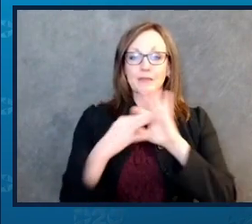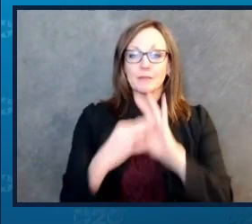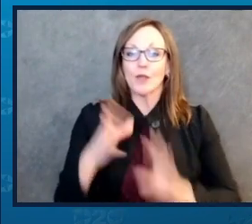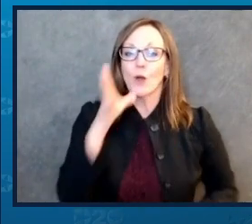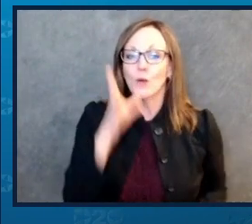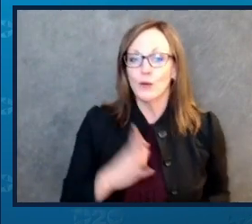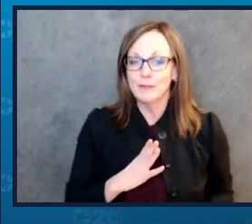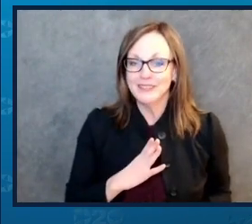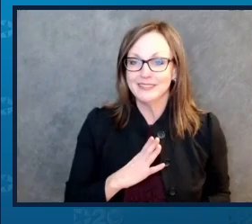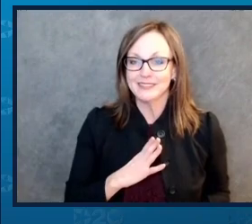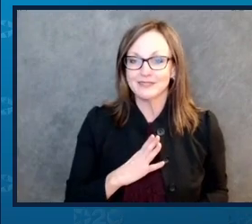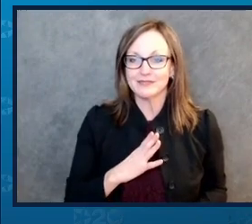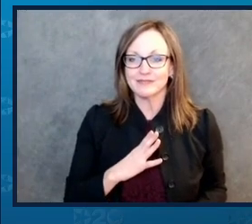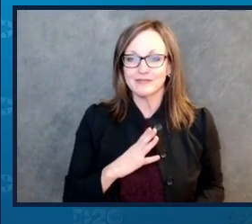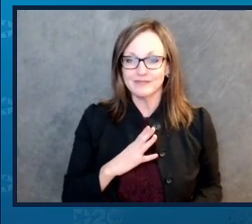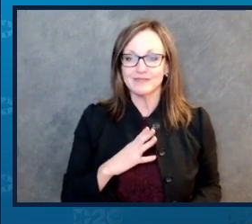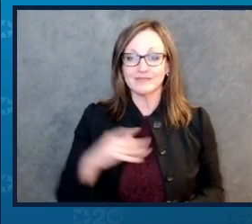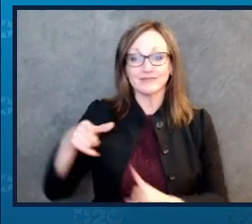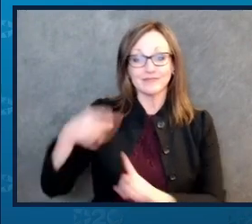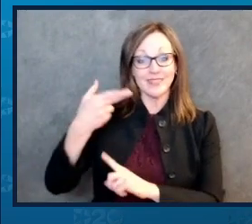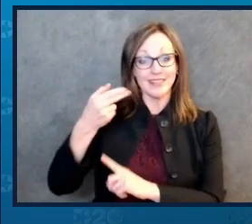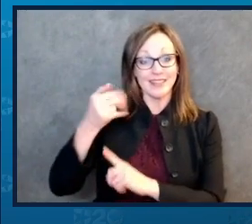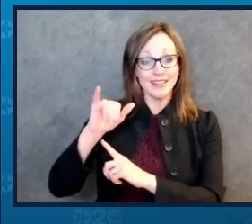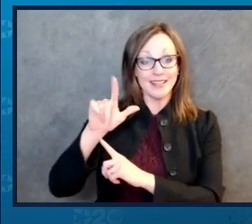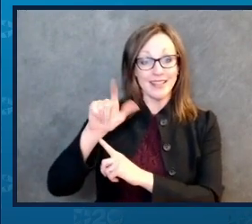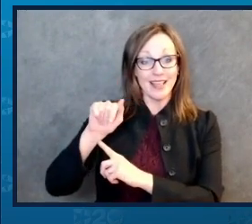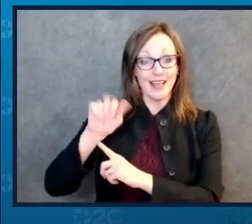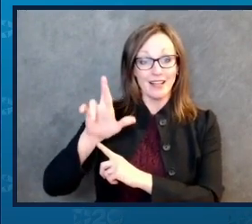SECRETARY HILLARY RODHAM